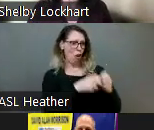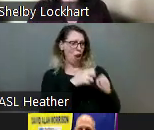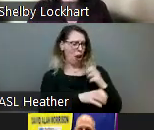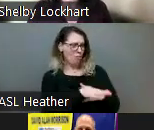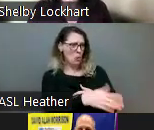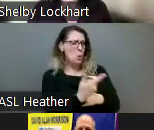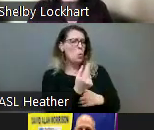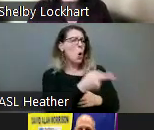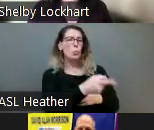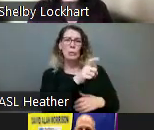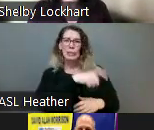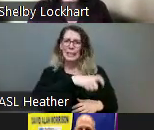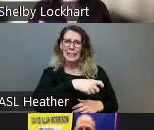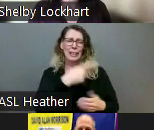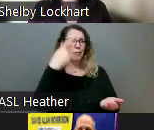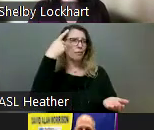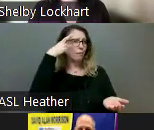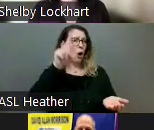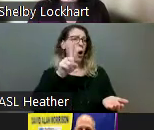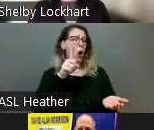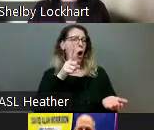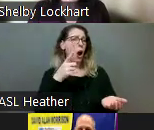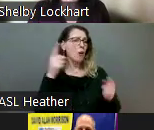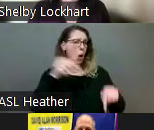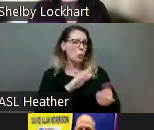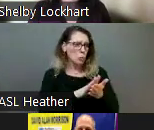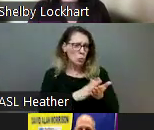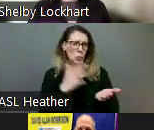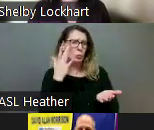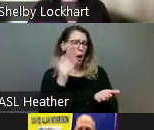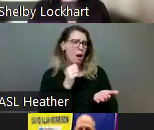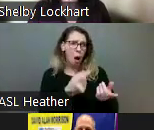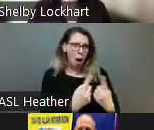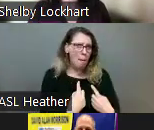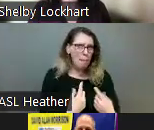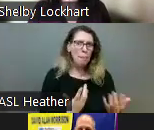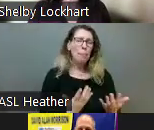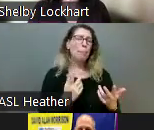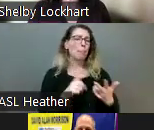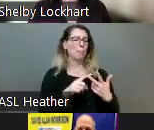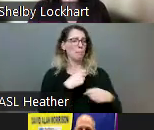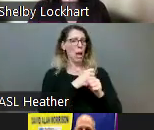to get to school - why aren't they coming? Make sure you're really, really clear about